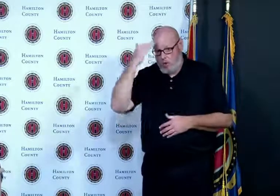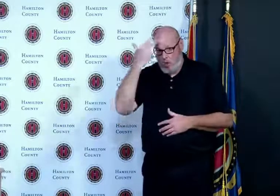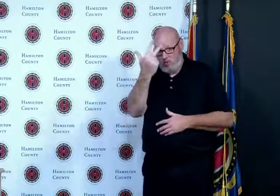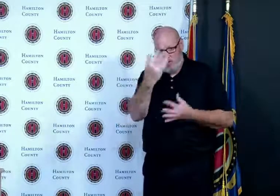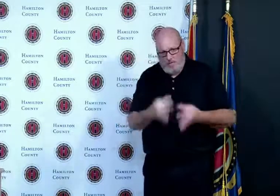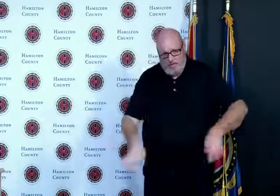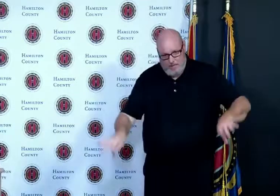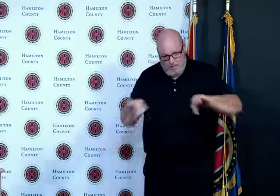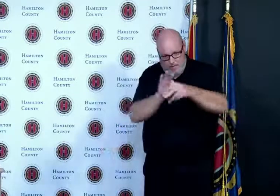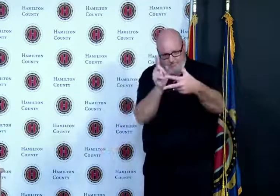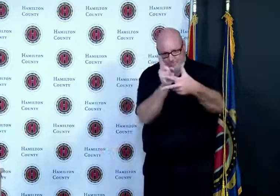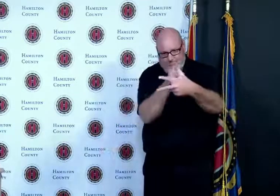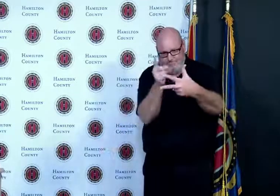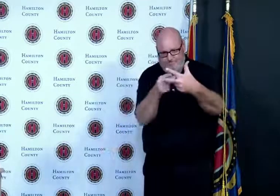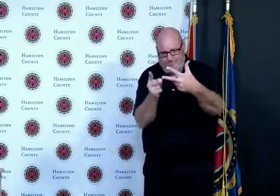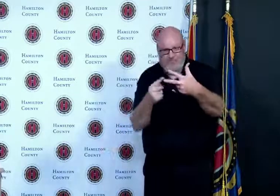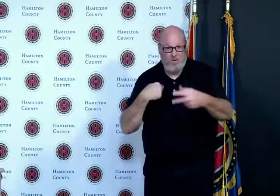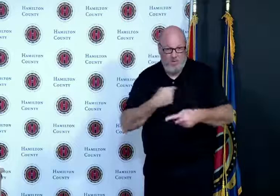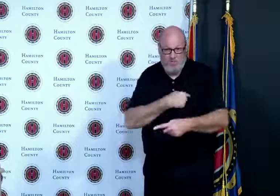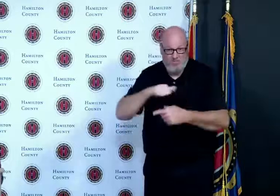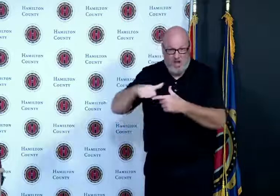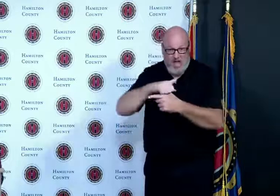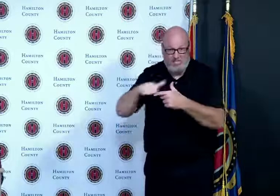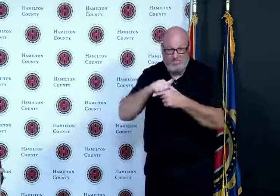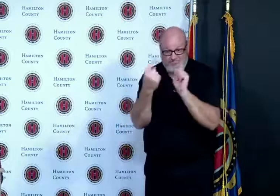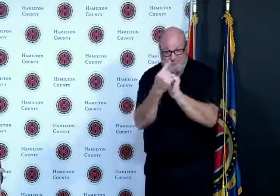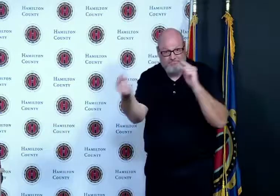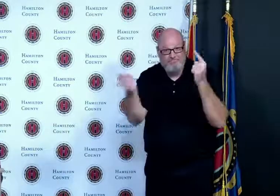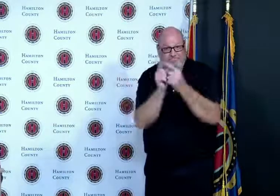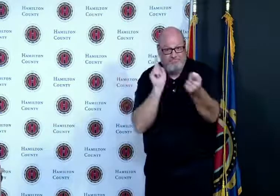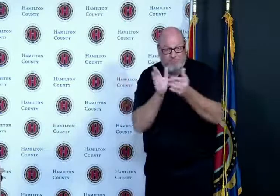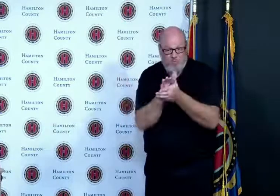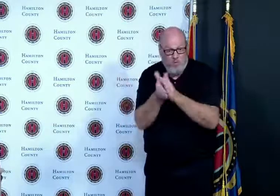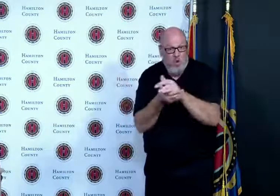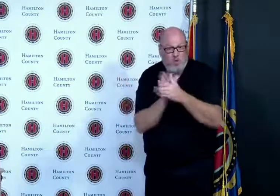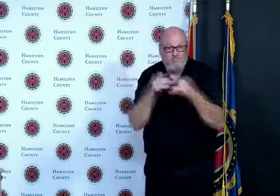do have the herd immunity that we need gets to the point that we're trying to emphasize today it's up